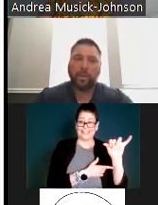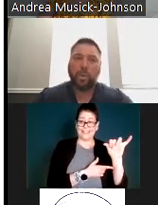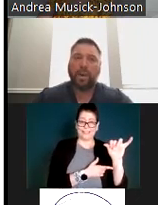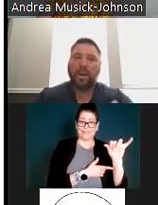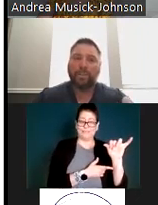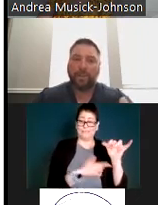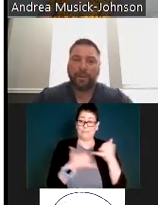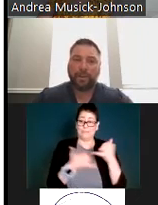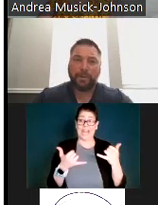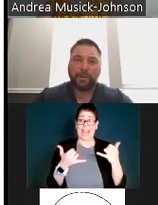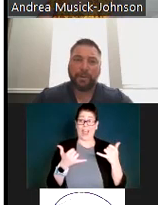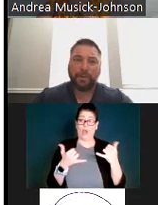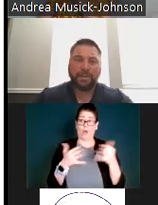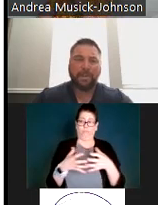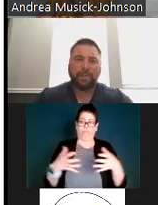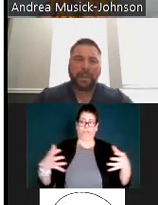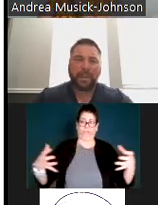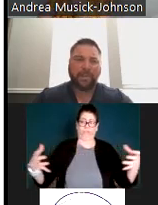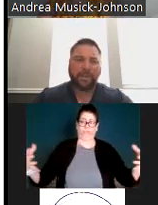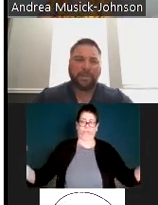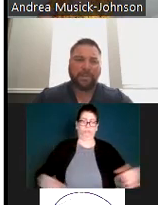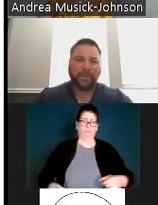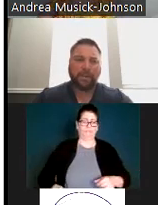quite a lot further. Does that, does that video play,